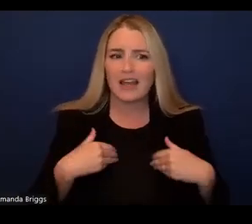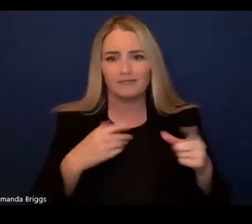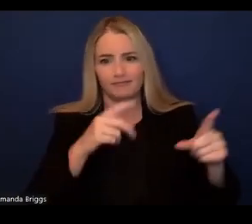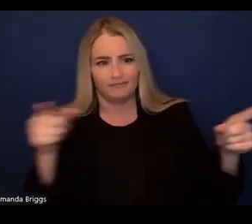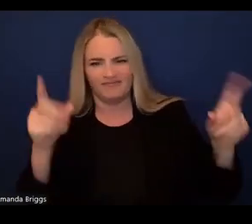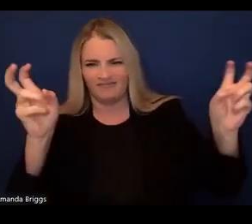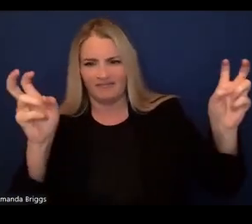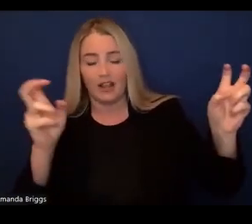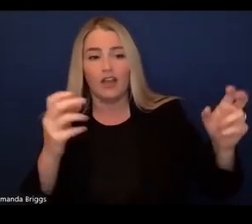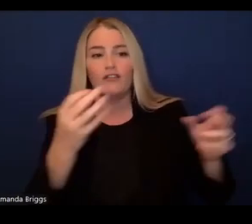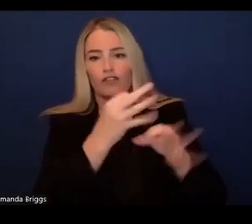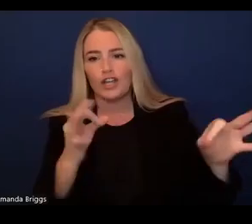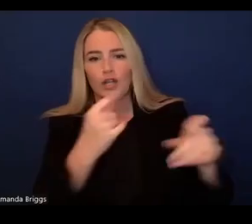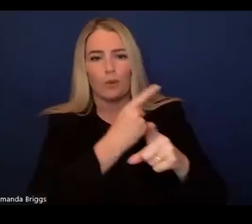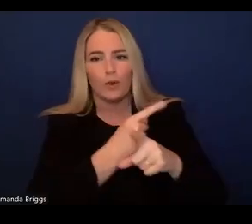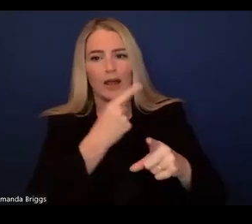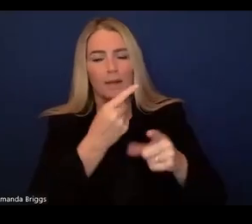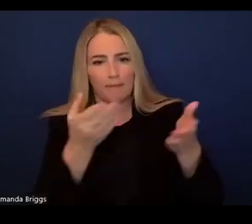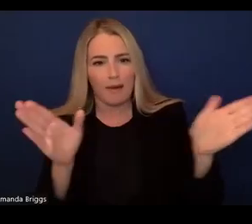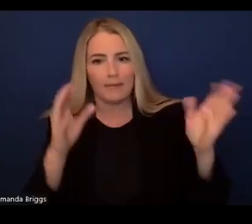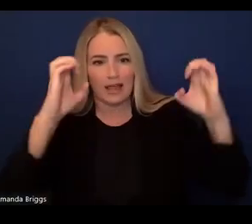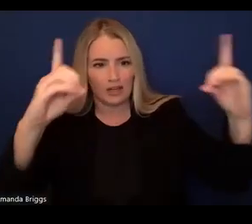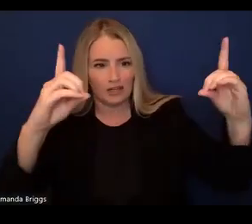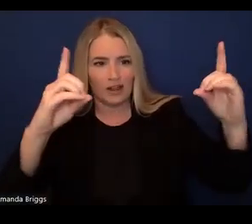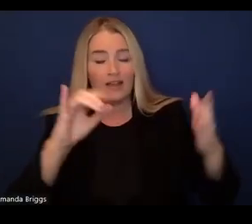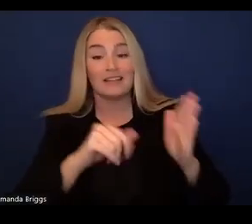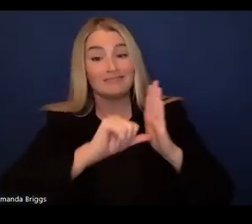Public Education that emphasizes special education